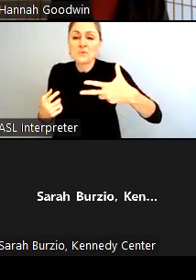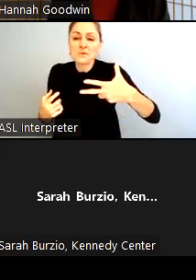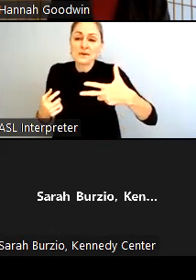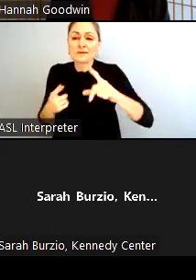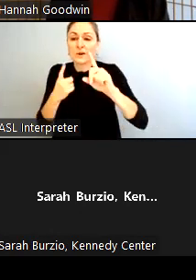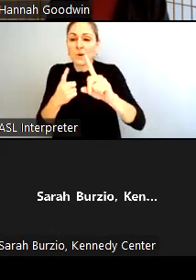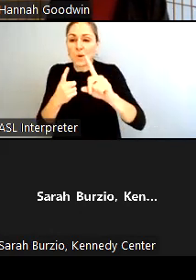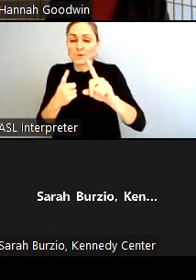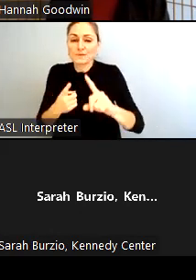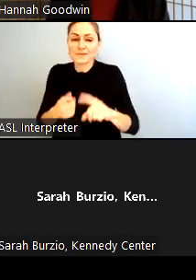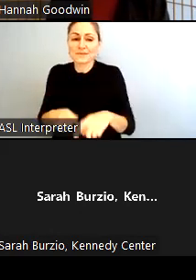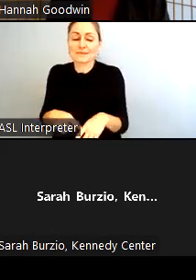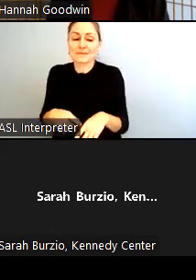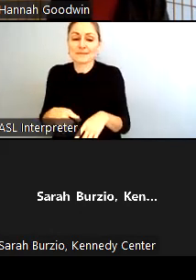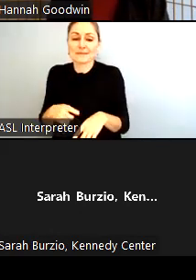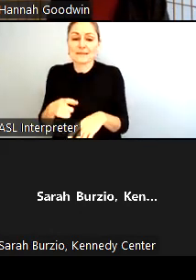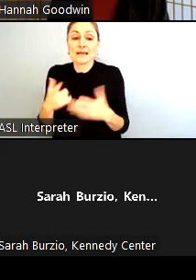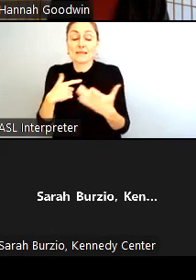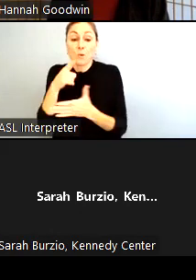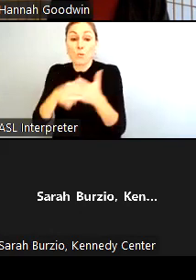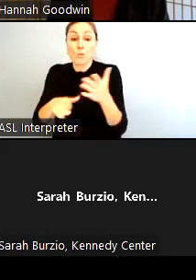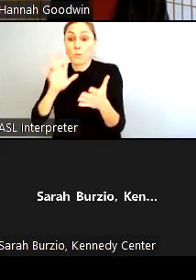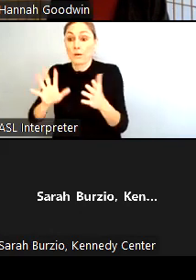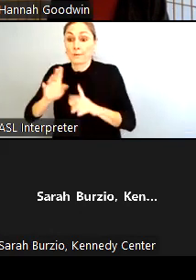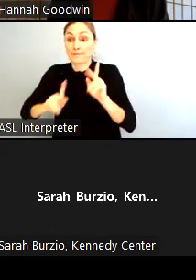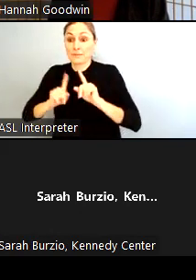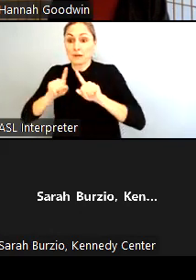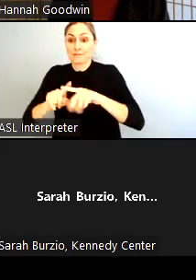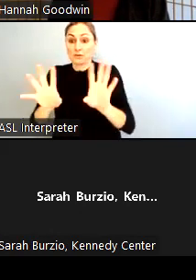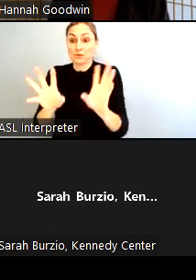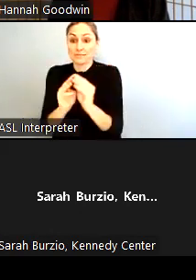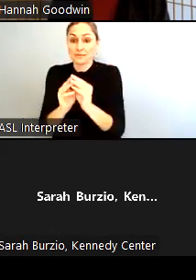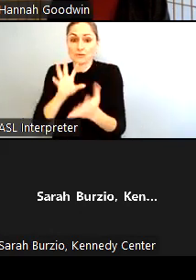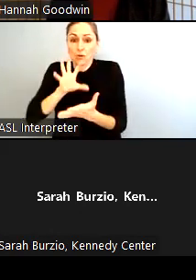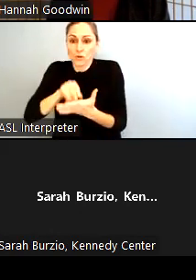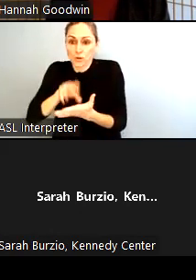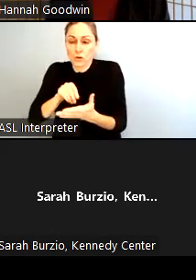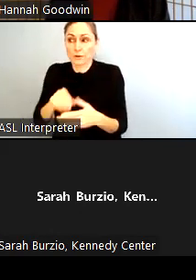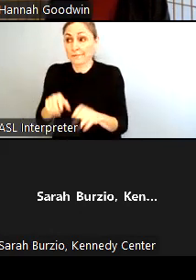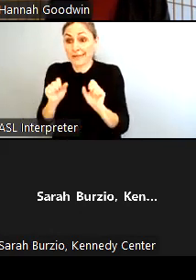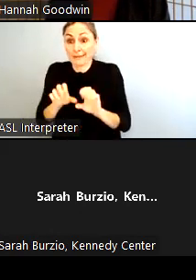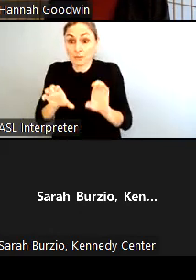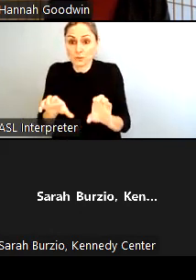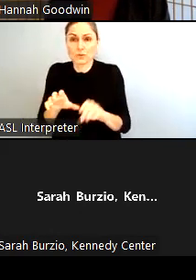that convey what attendees will learn, be able to do, or have a greater understanding of